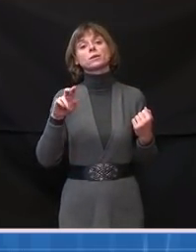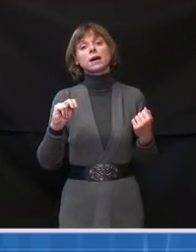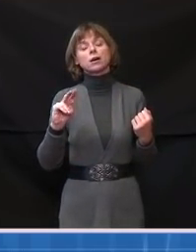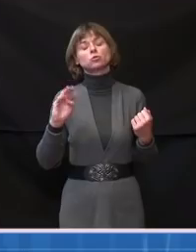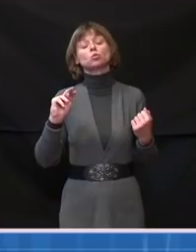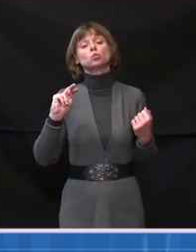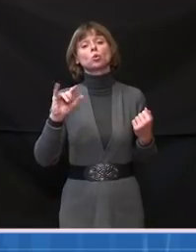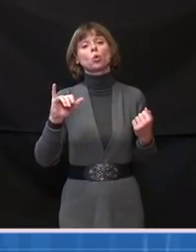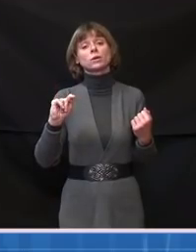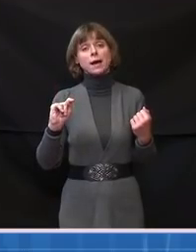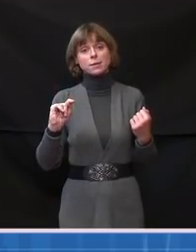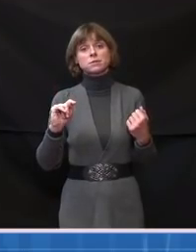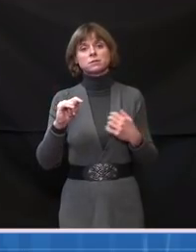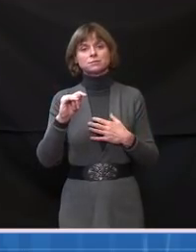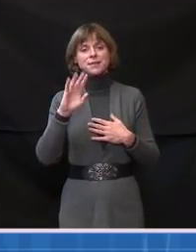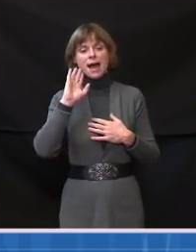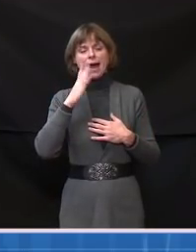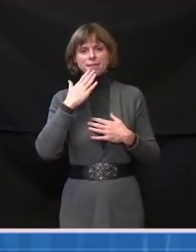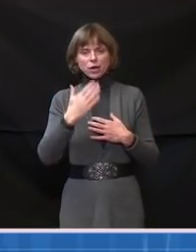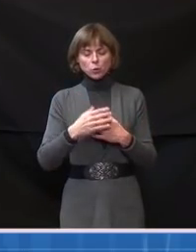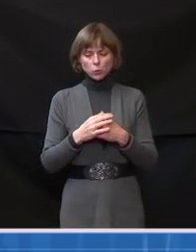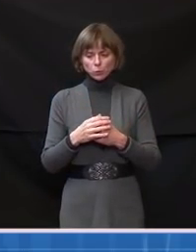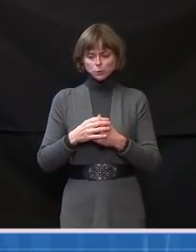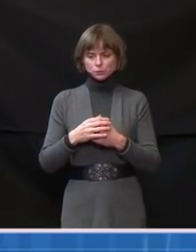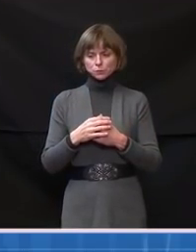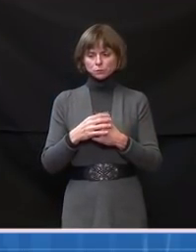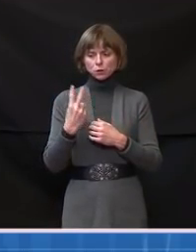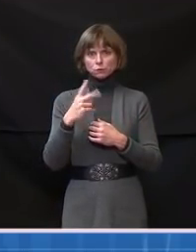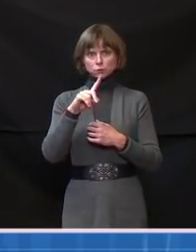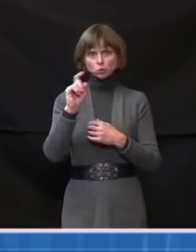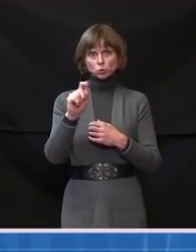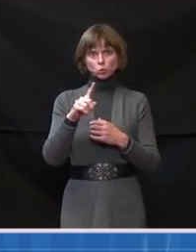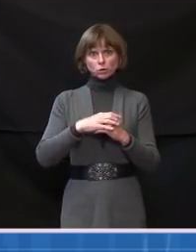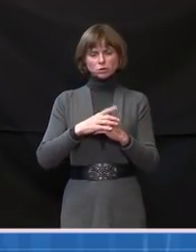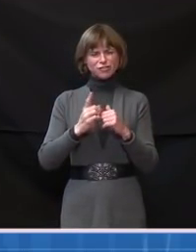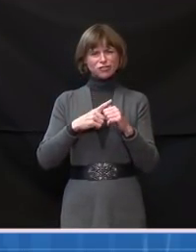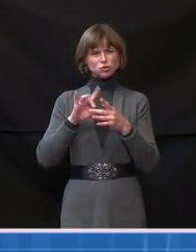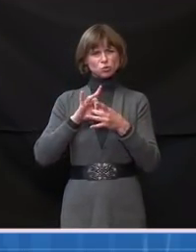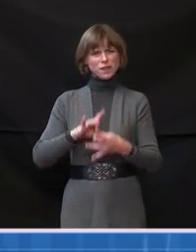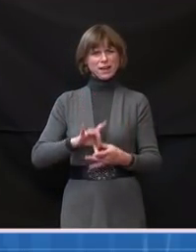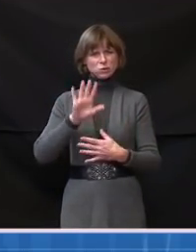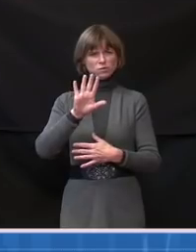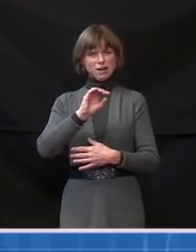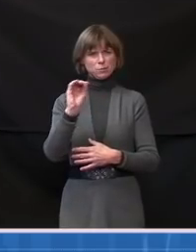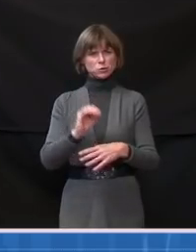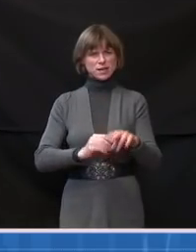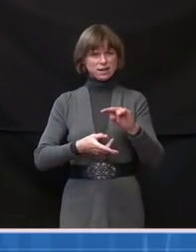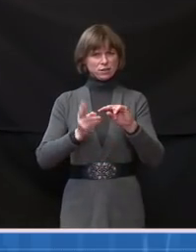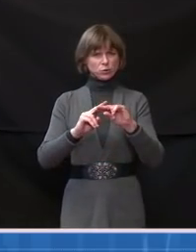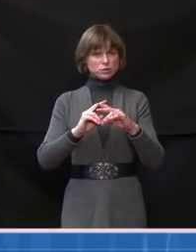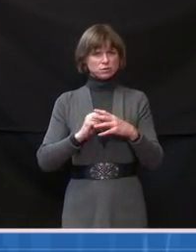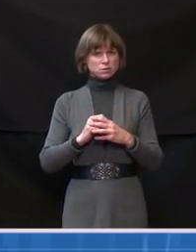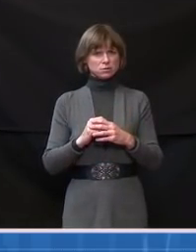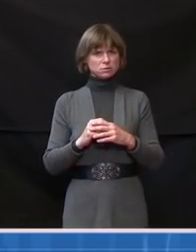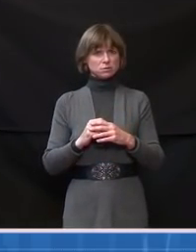The Press: Hi, thank you for that. Two questions. First, on the 5 percent increase, is that expected?